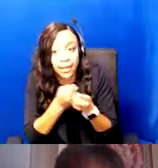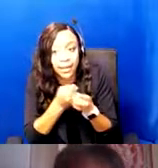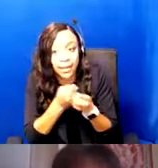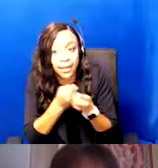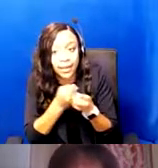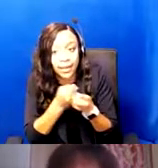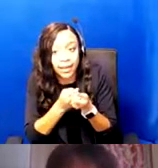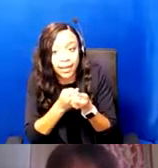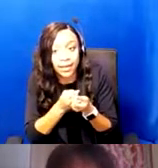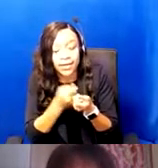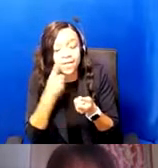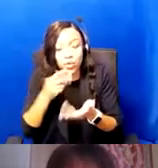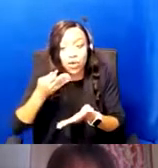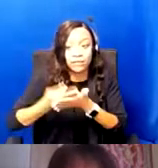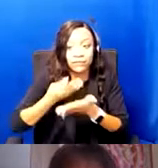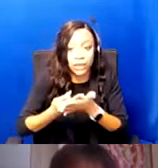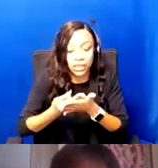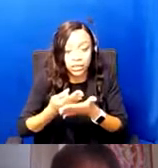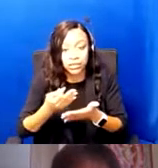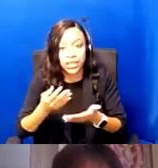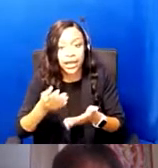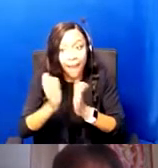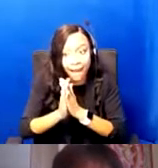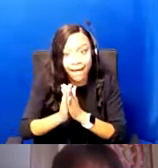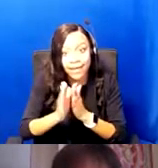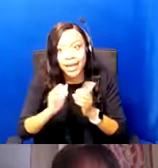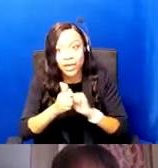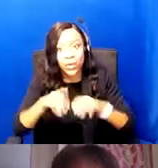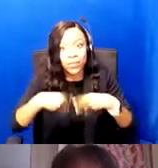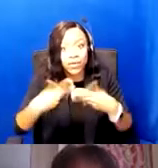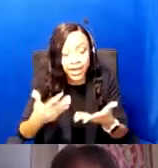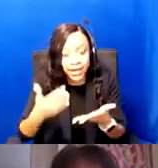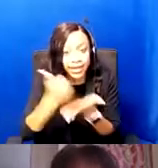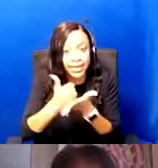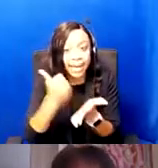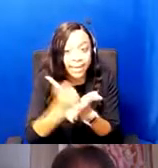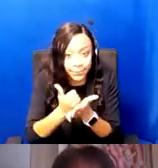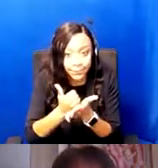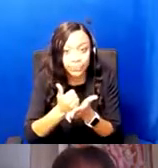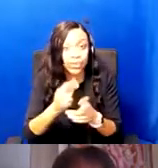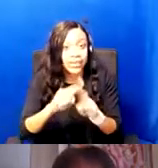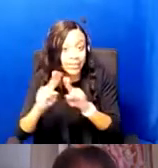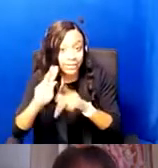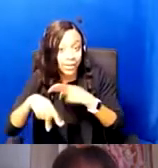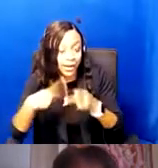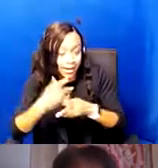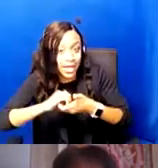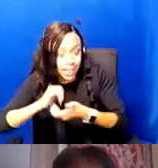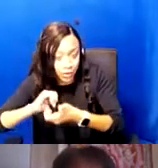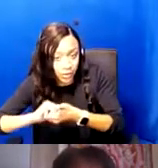to provide or to help with these collaborations that will be deeper, that will involve many more presenters,